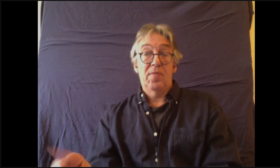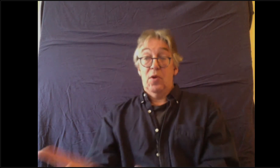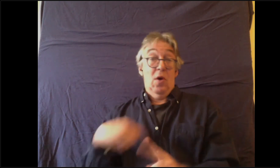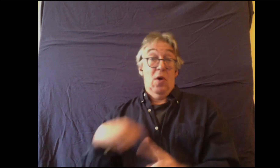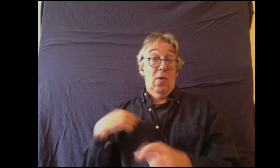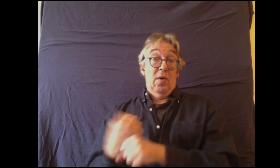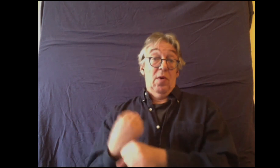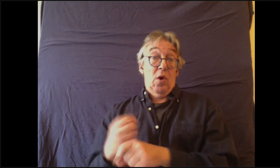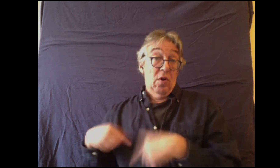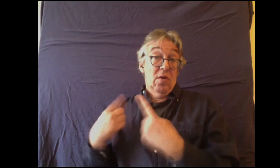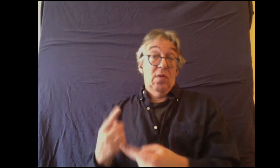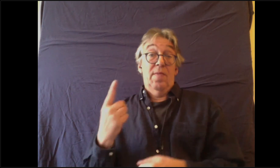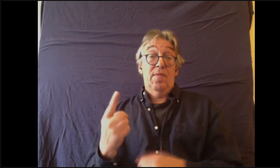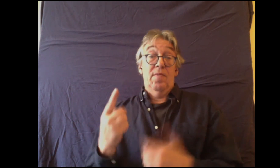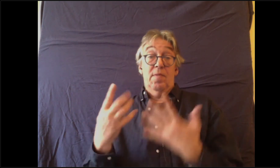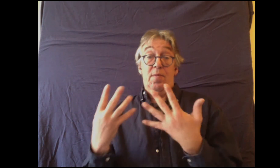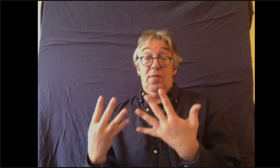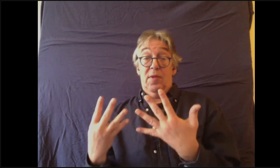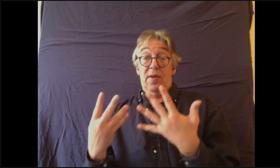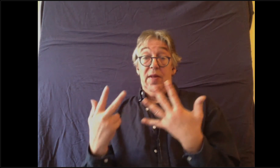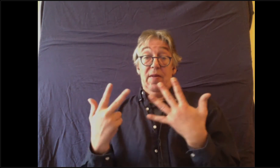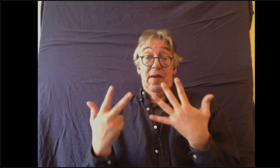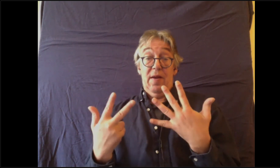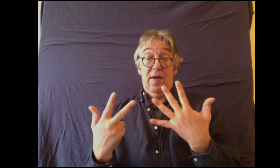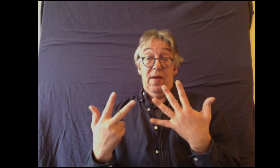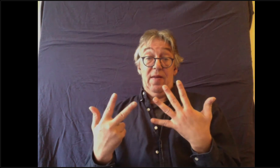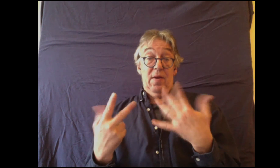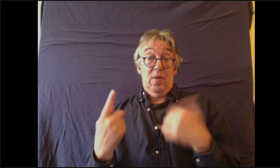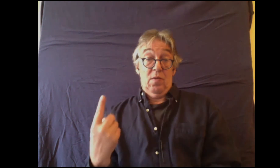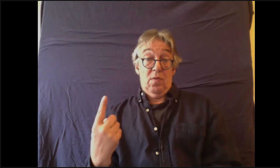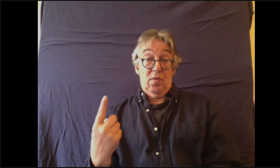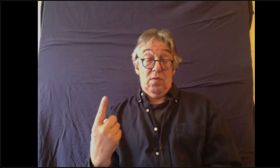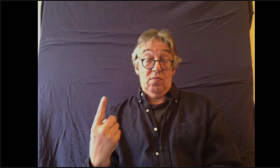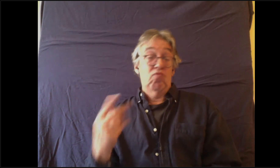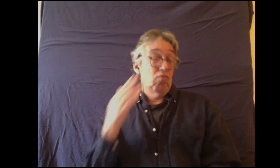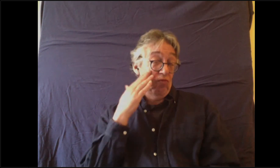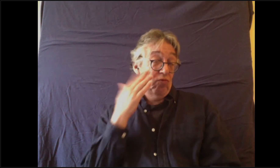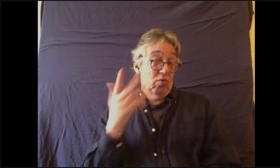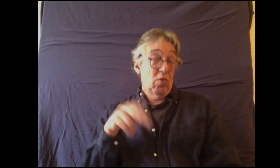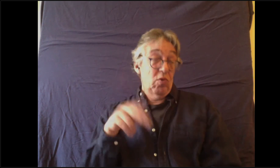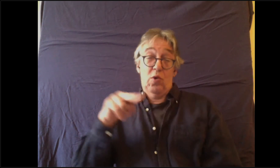and as you know Norway has a good track record when it comes to ODA.